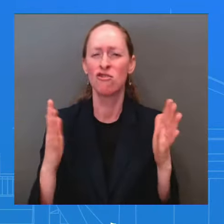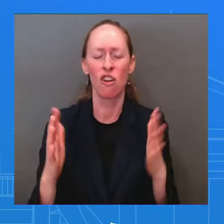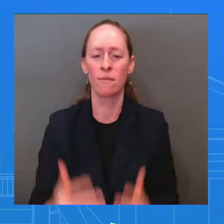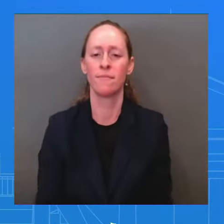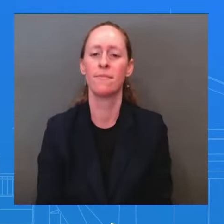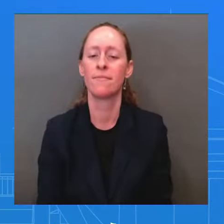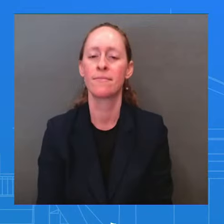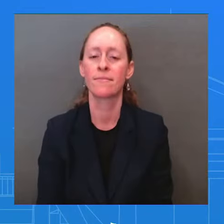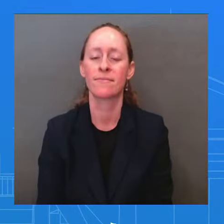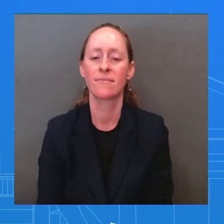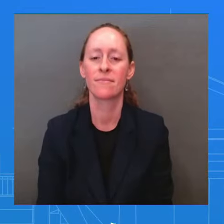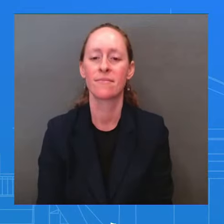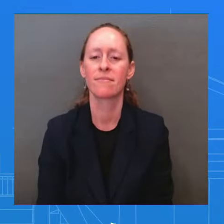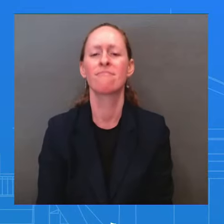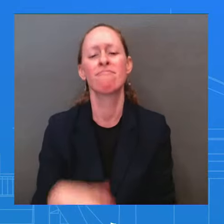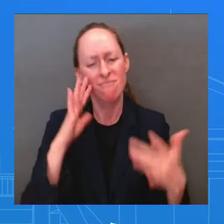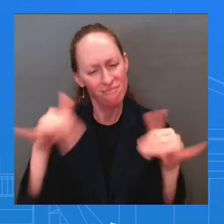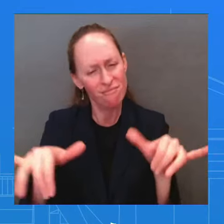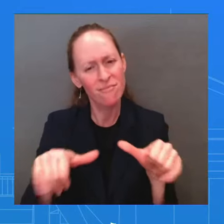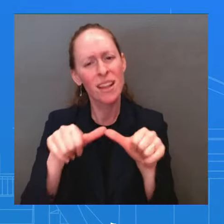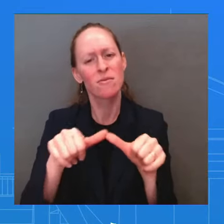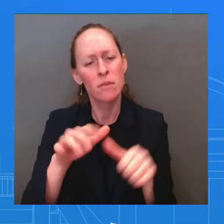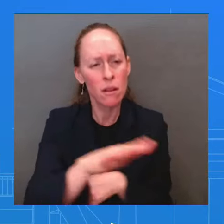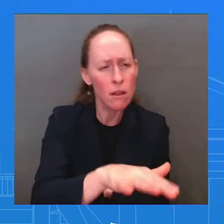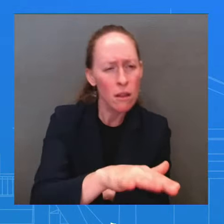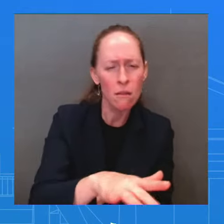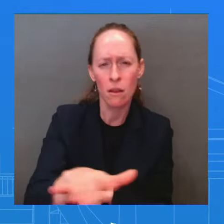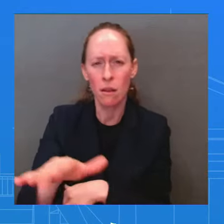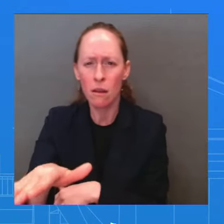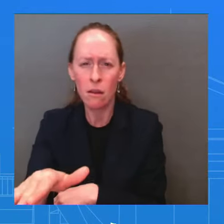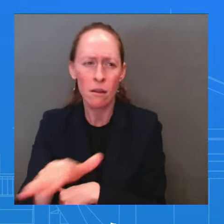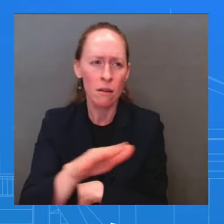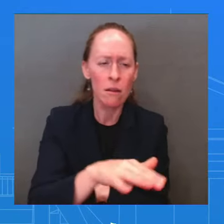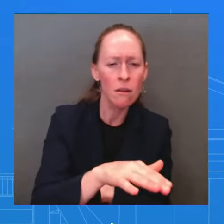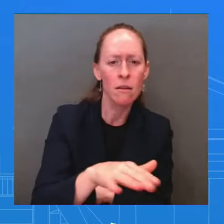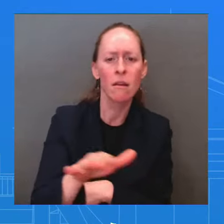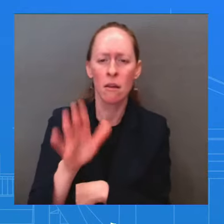We're going to continue to monitor. This is nothing new. They've been engaging for some time now.